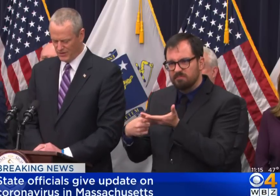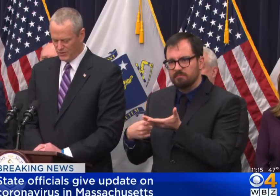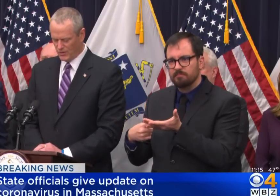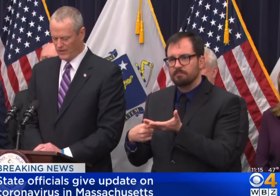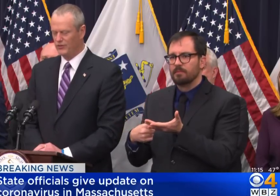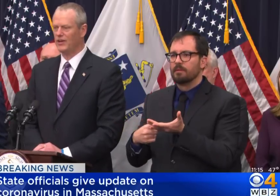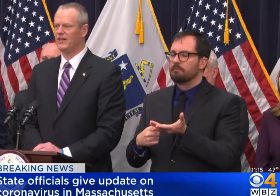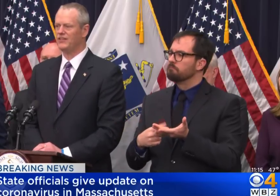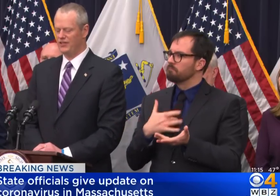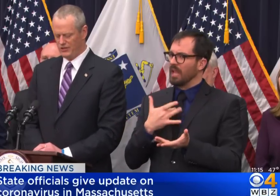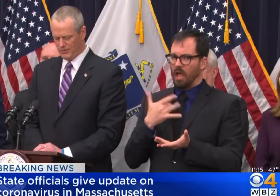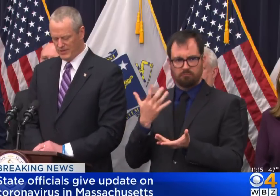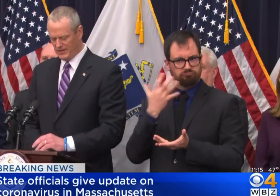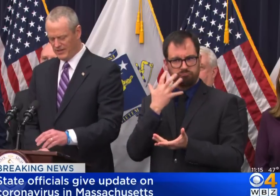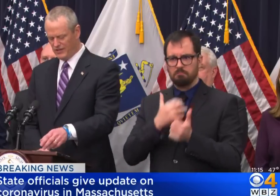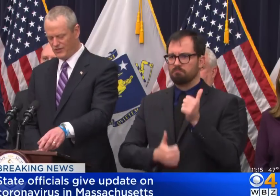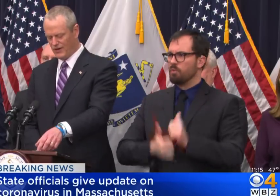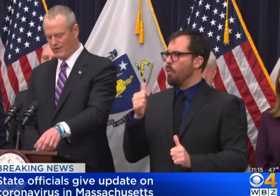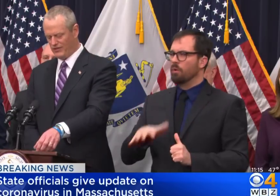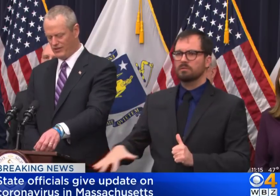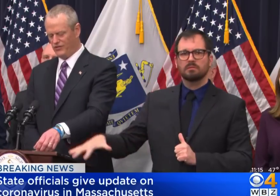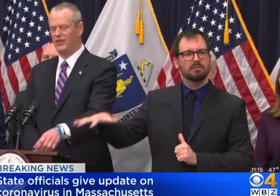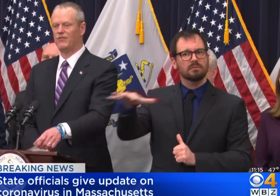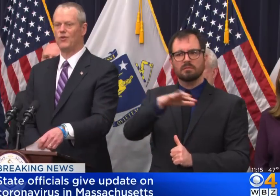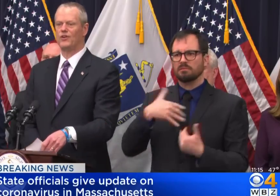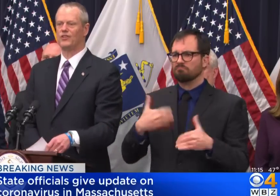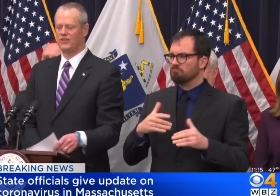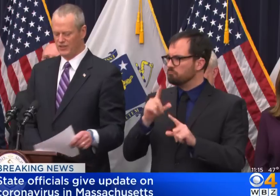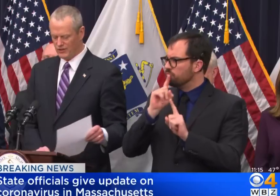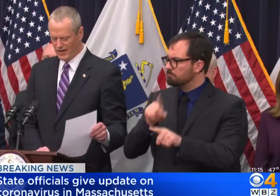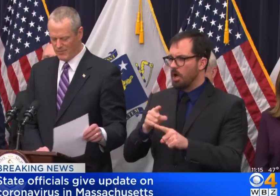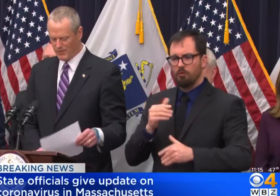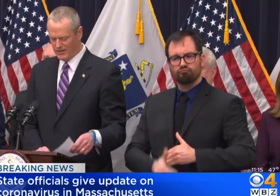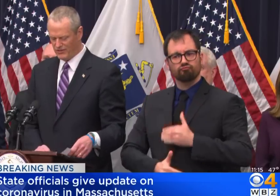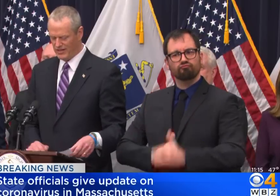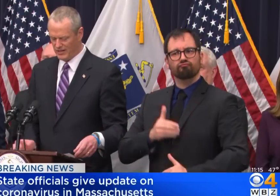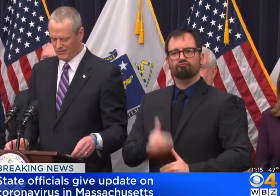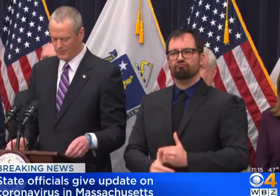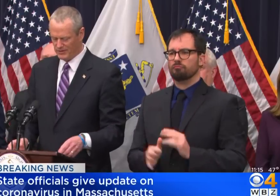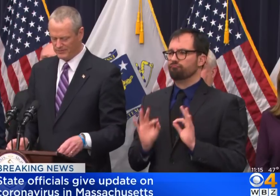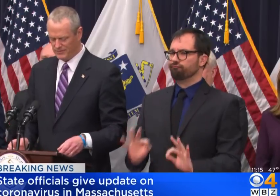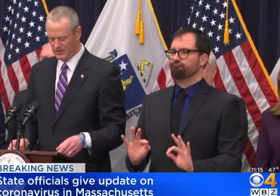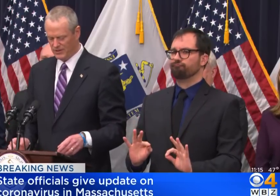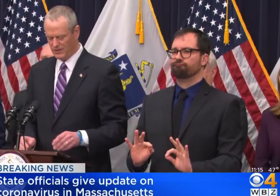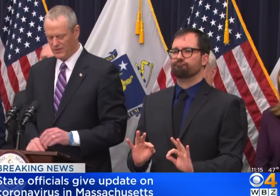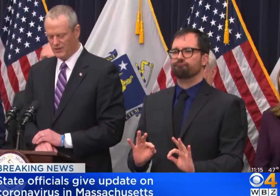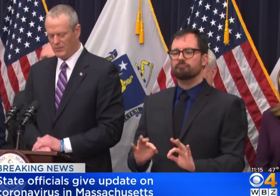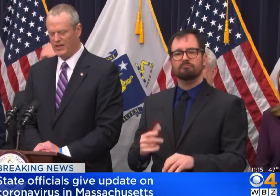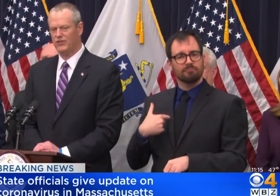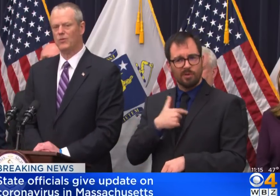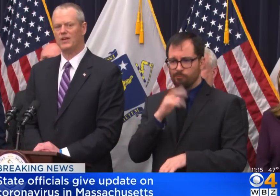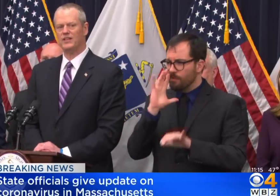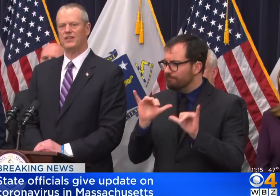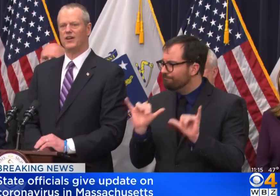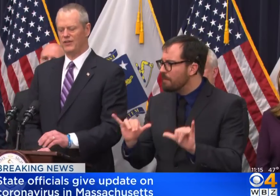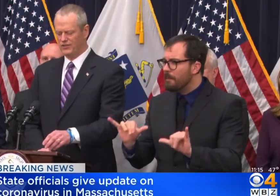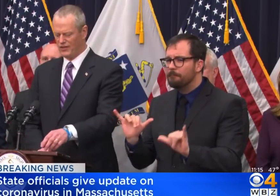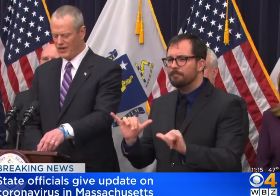BECAUSE RESPONDING TO THIS DISEASE IS GOING TO INVOLVE JUST ABOUT EVERY CORNER OF STATE GOVERNMENT. WE'RE ALSO GOING TO CONTINUE TO